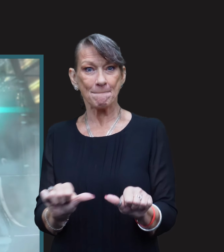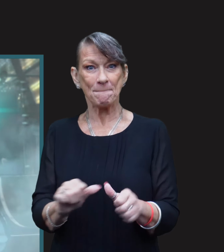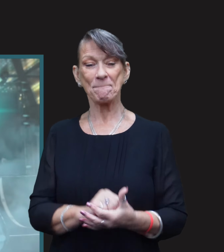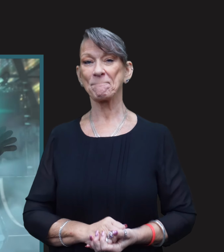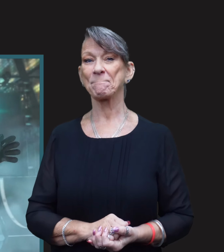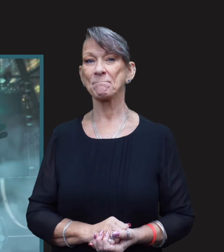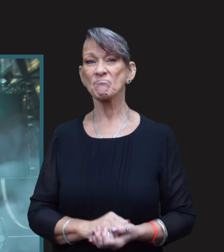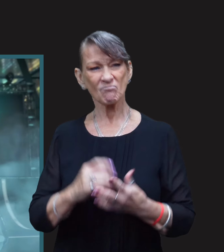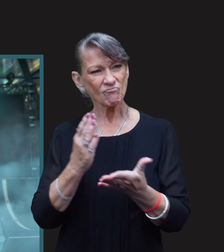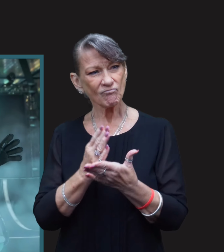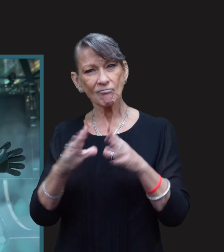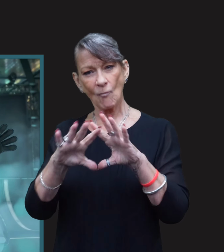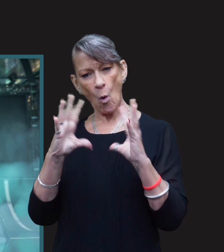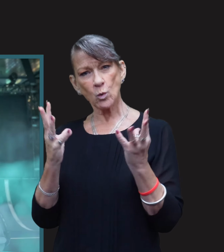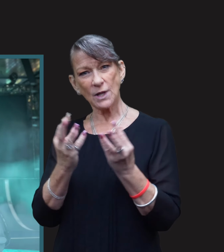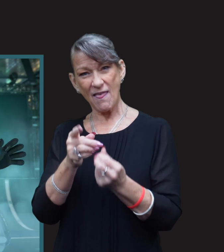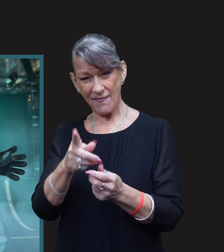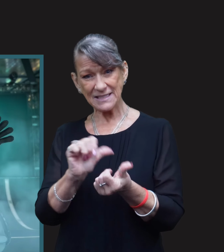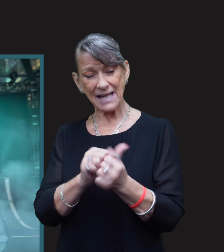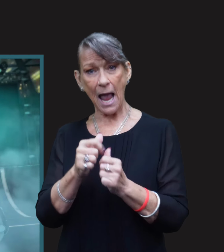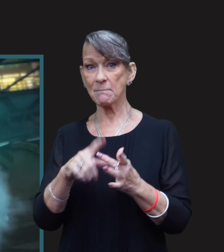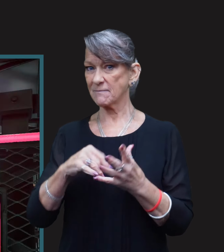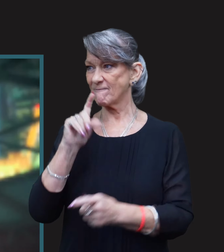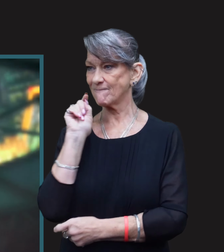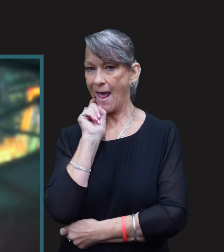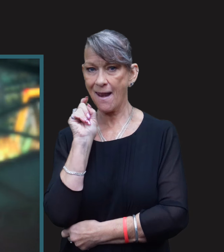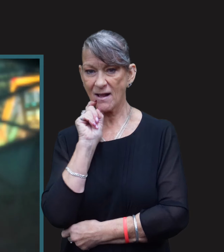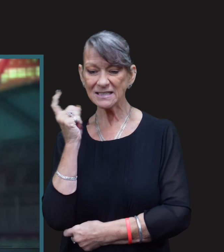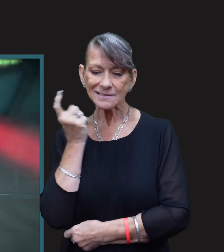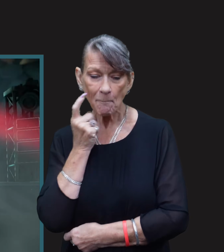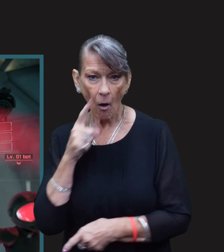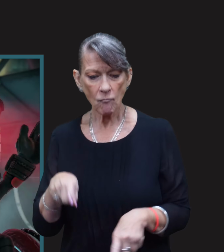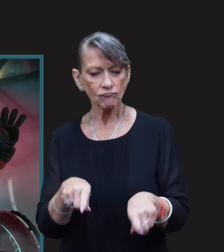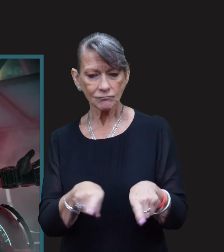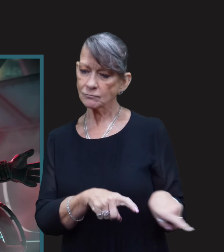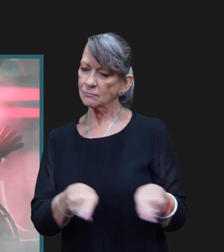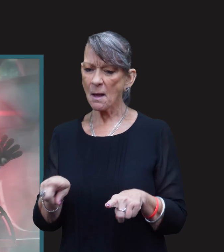Overall, the game is fun. It's simple, but doesn't have a lot of content,